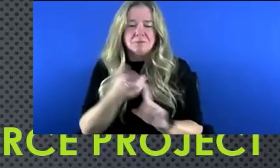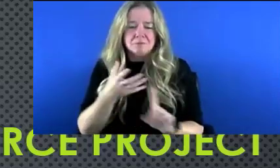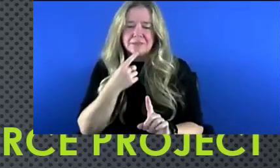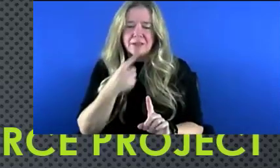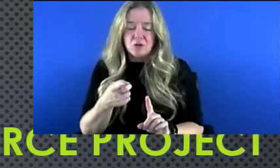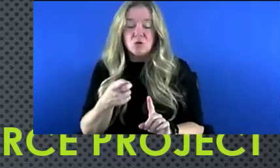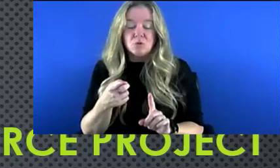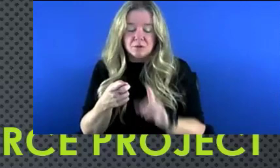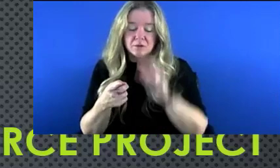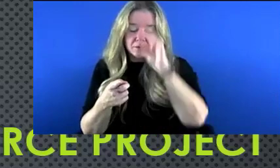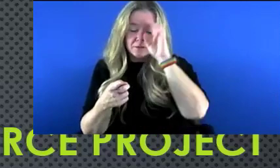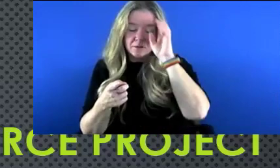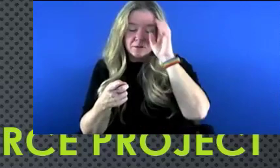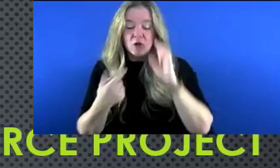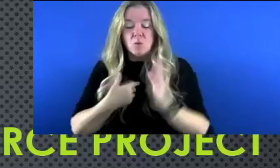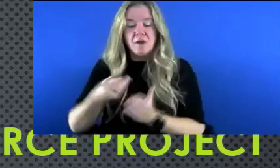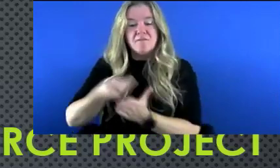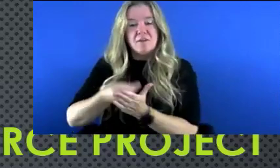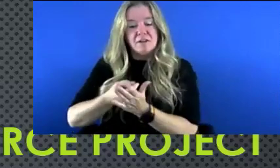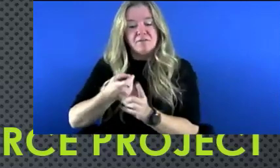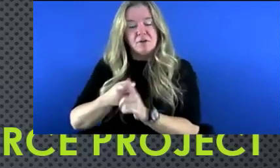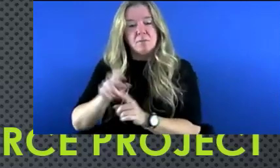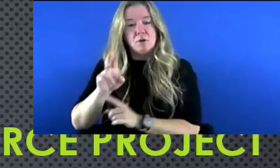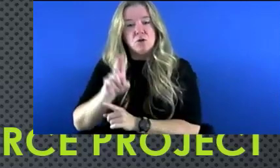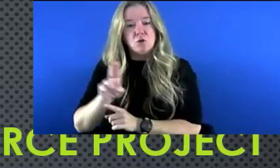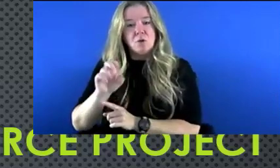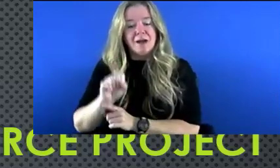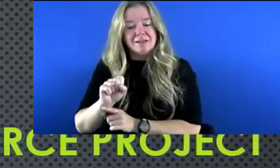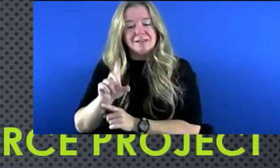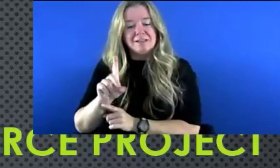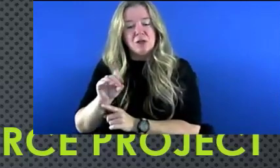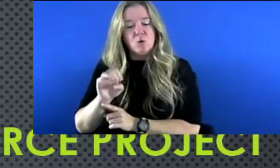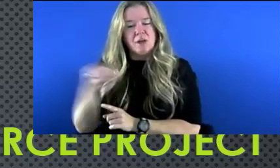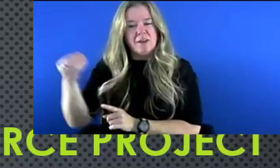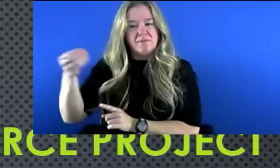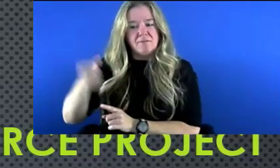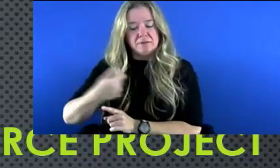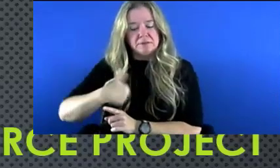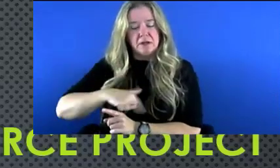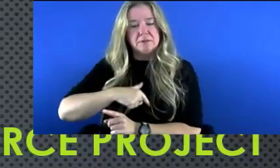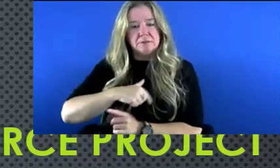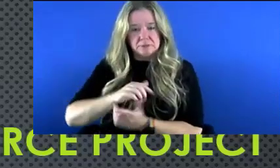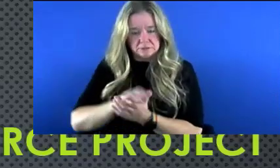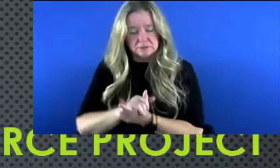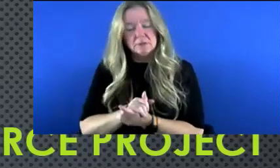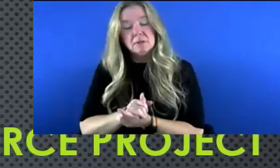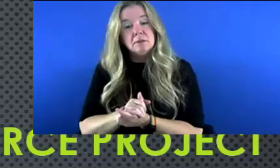we're funded by the United States Department of Education and that allows us to provide